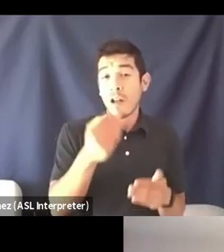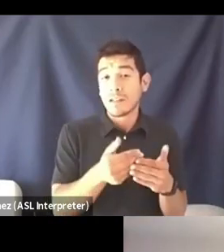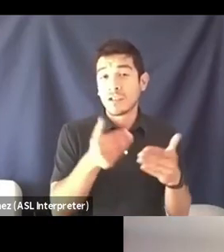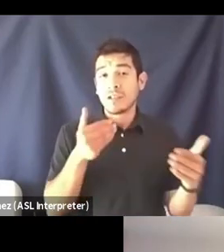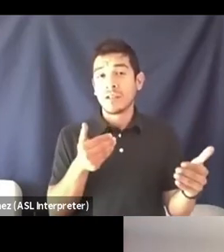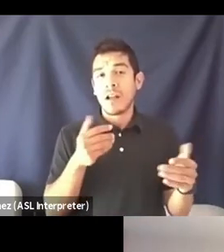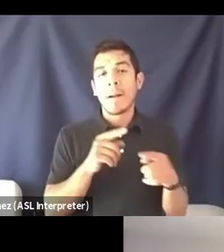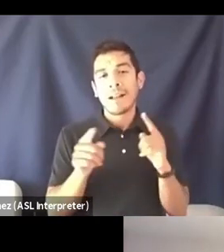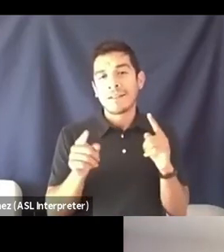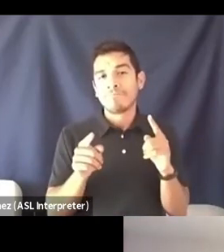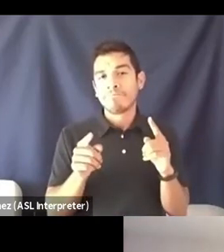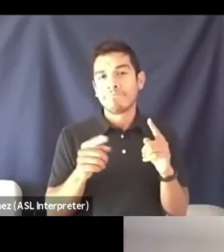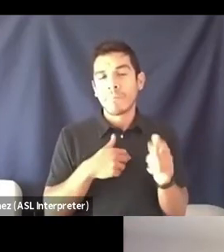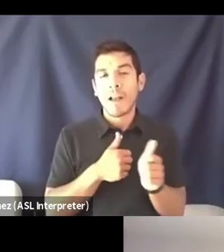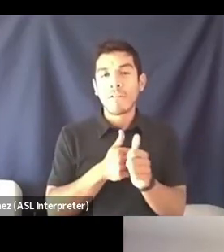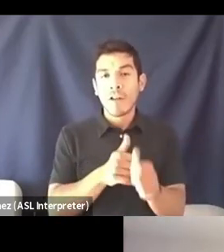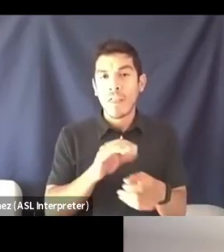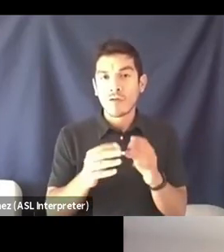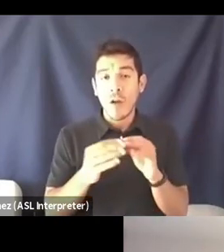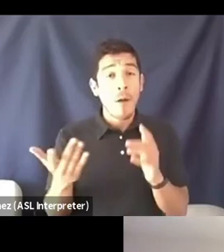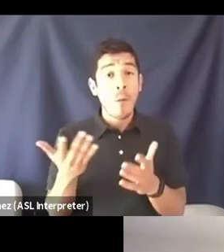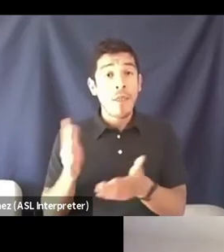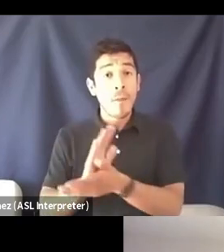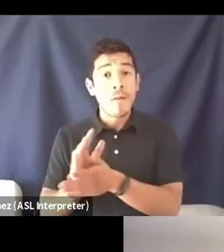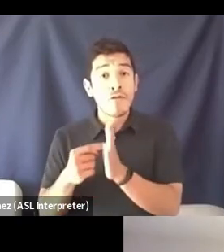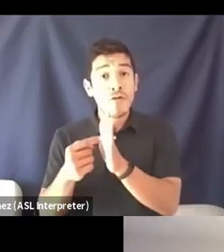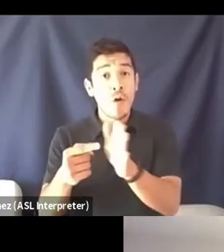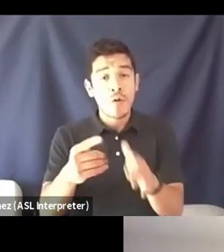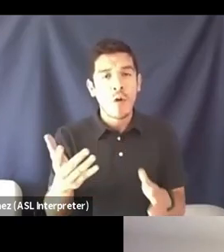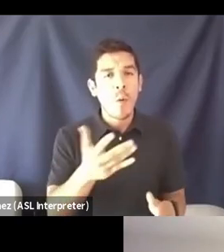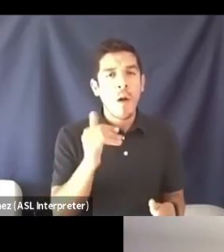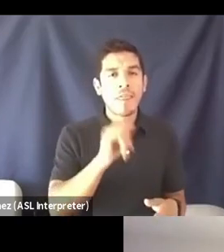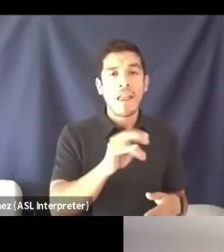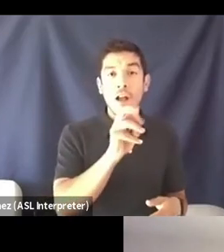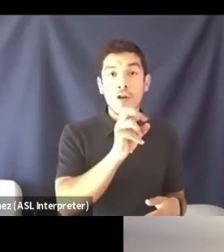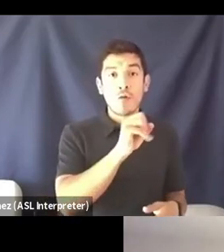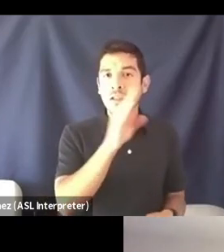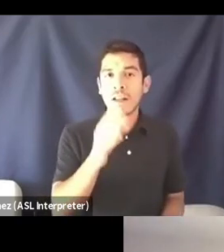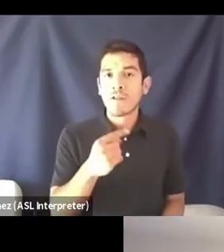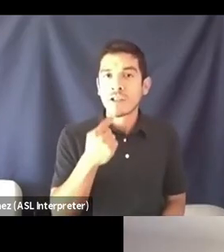But what the film shows you is what these headlines never get at. which is the aftermath